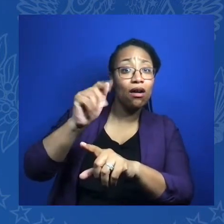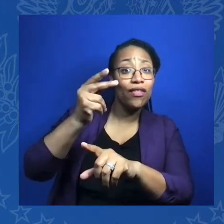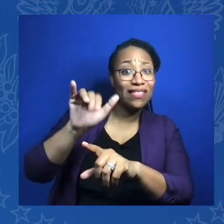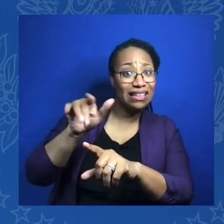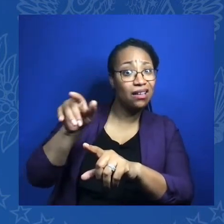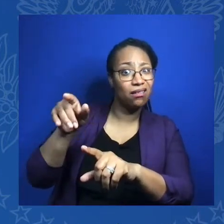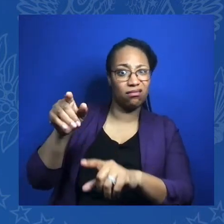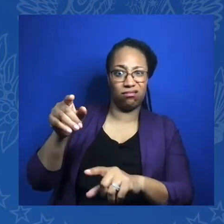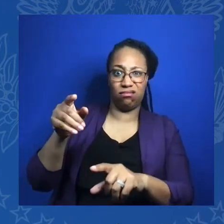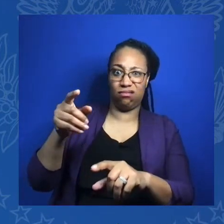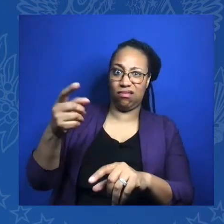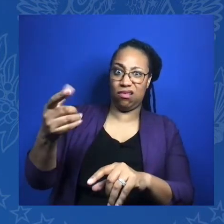I'm not even kidding about that one.